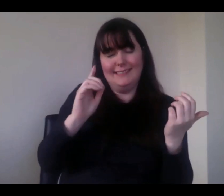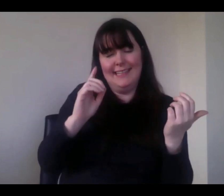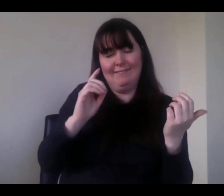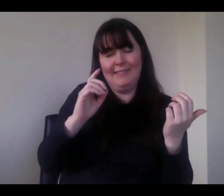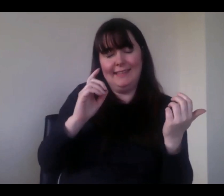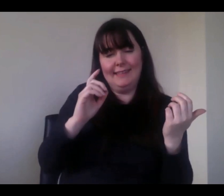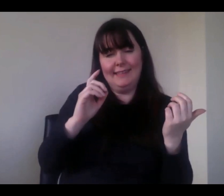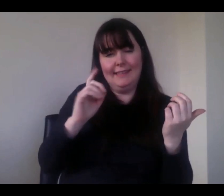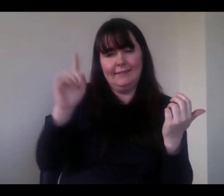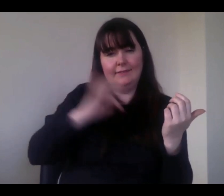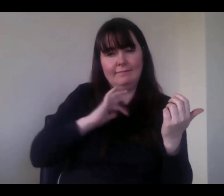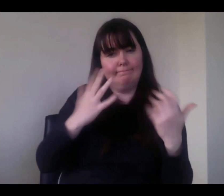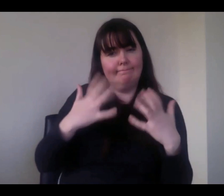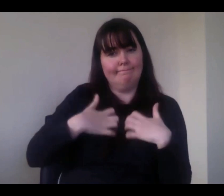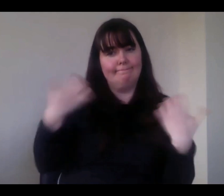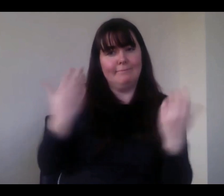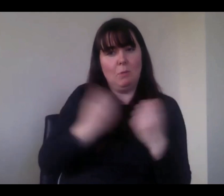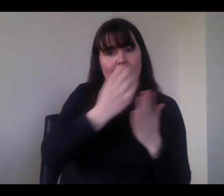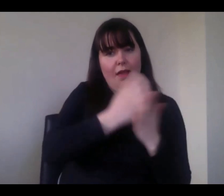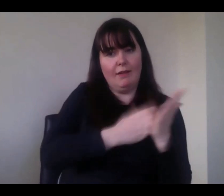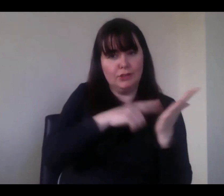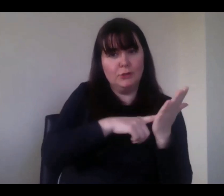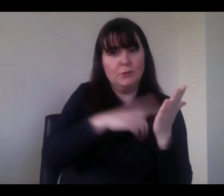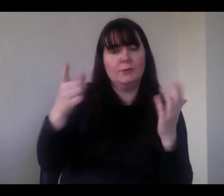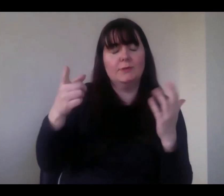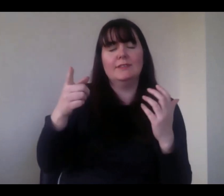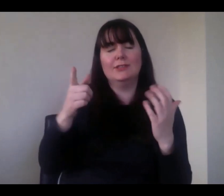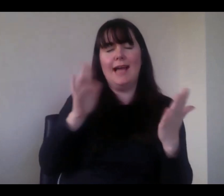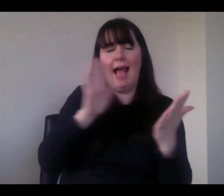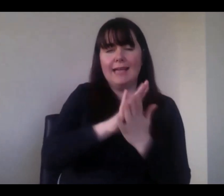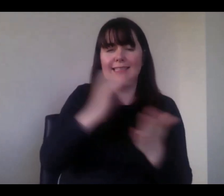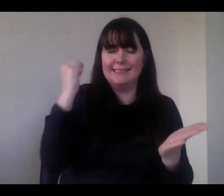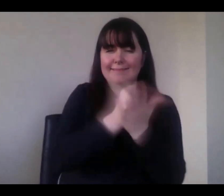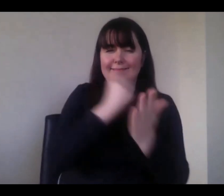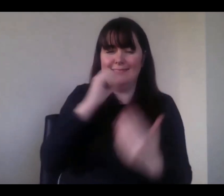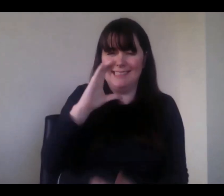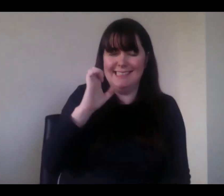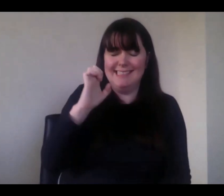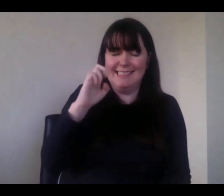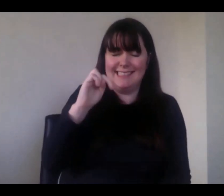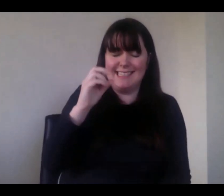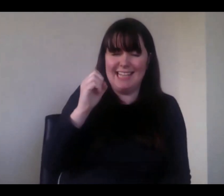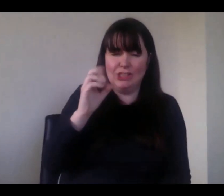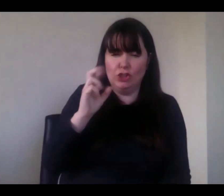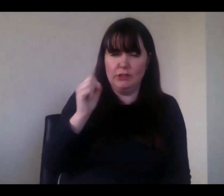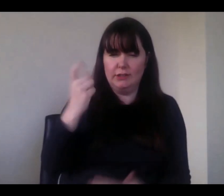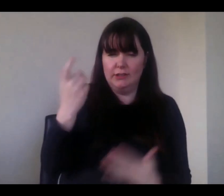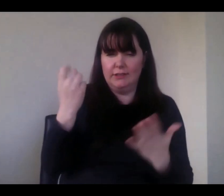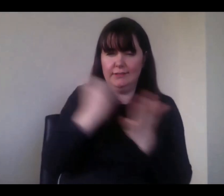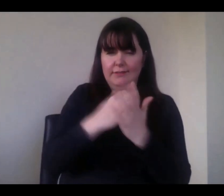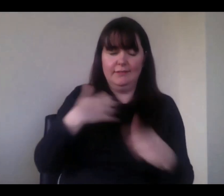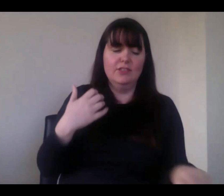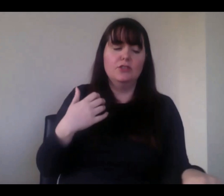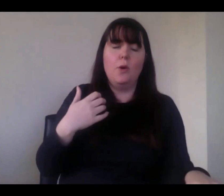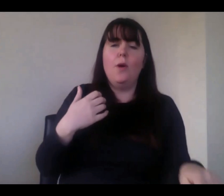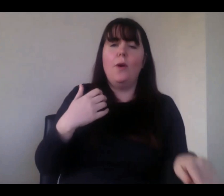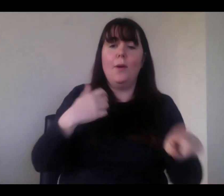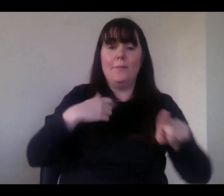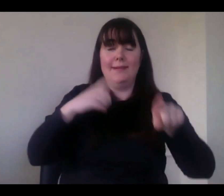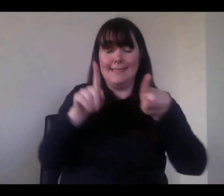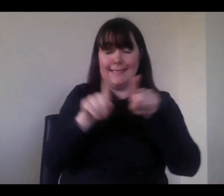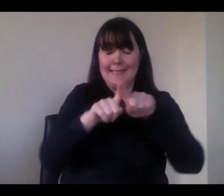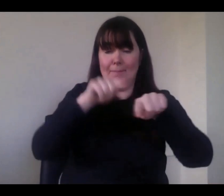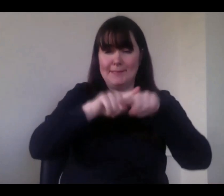lives in 1932. And we really believe that Deevy was one of the women who suffered under